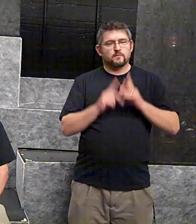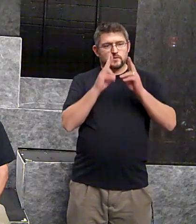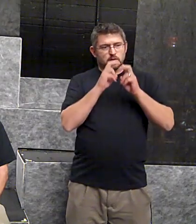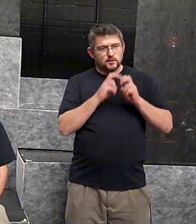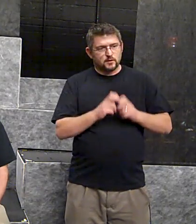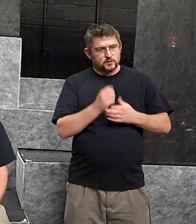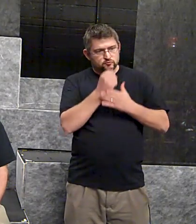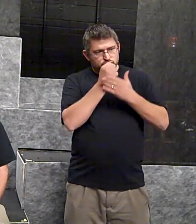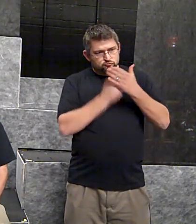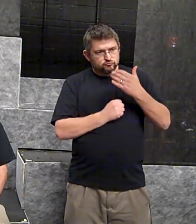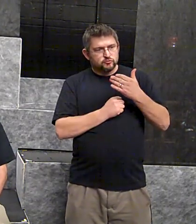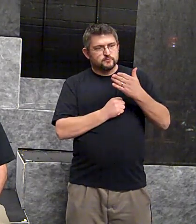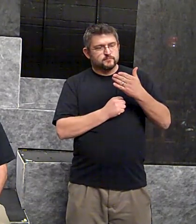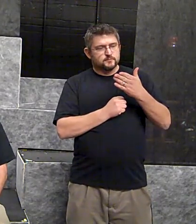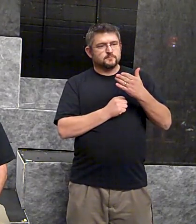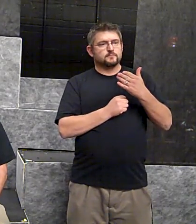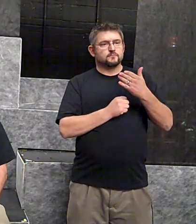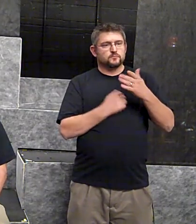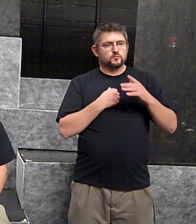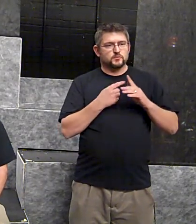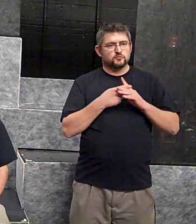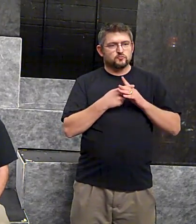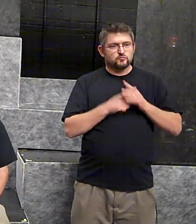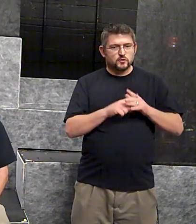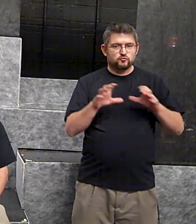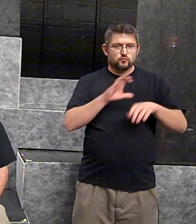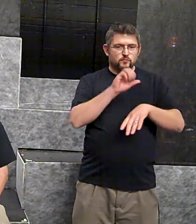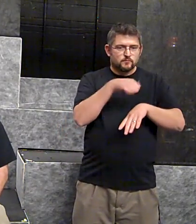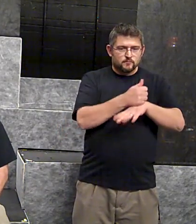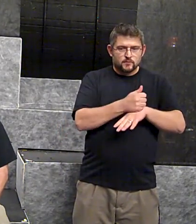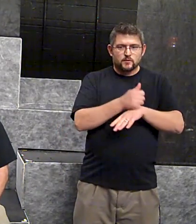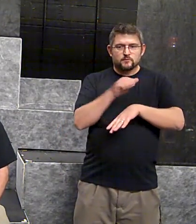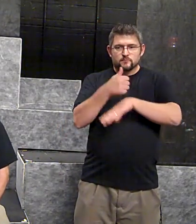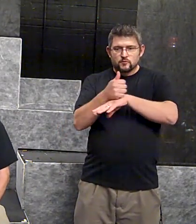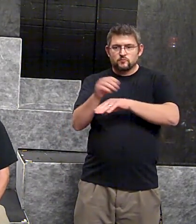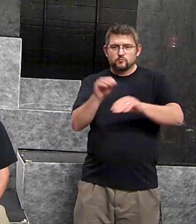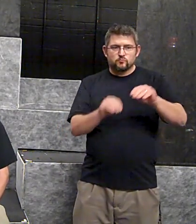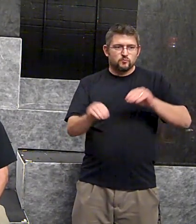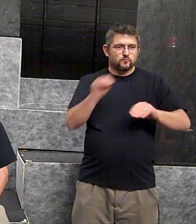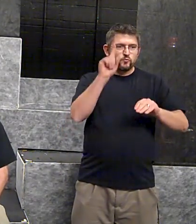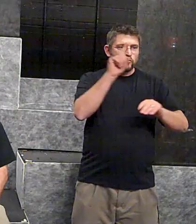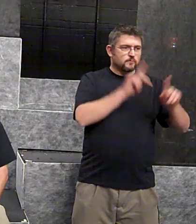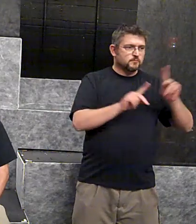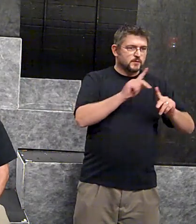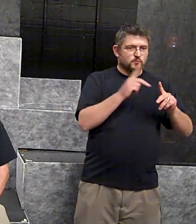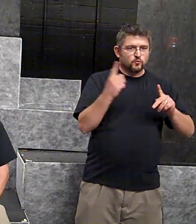is we go in and start doing the blocking is the movement it's where the people go on set